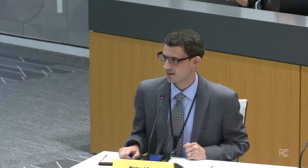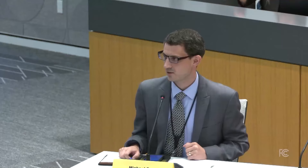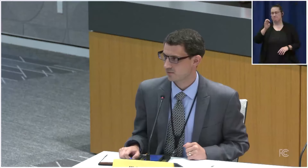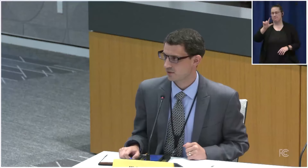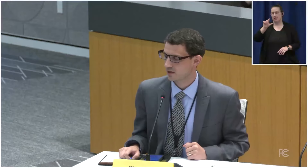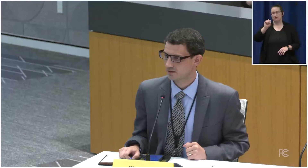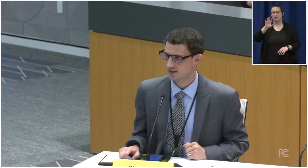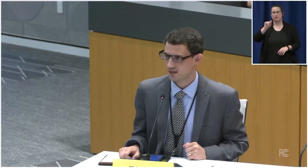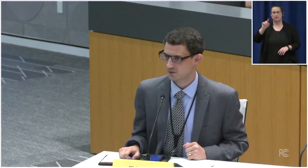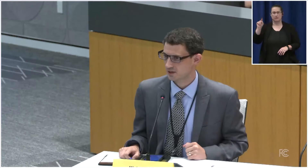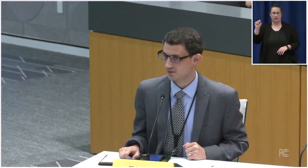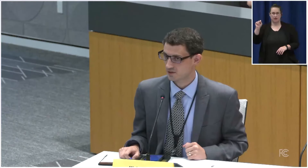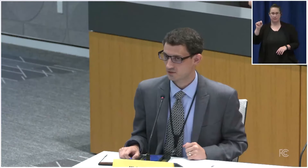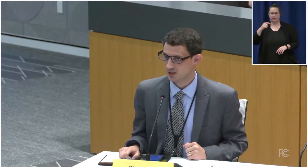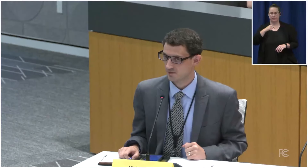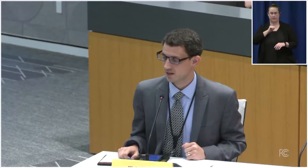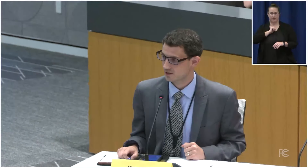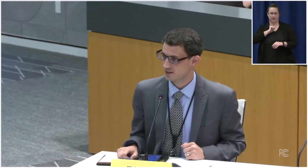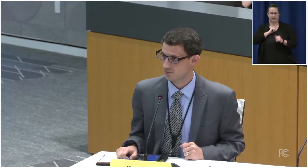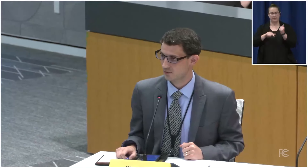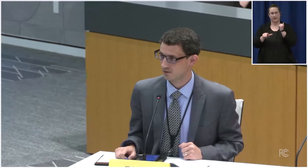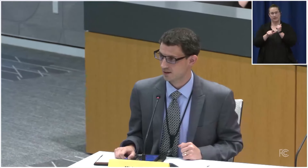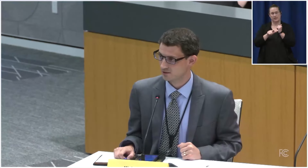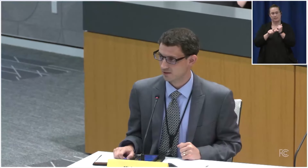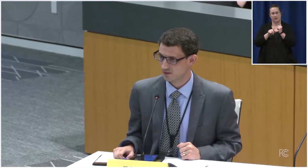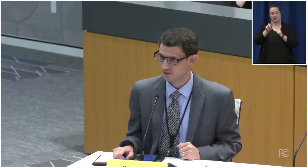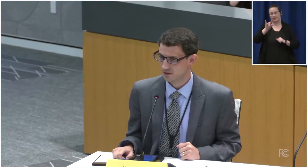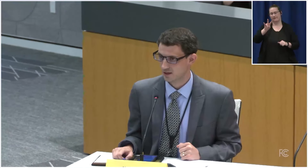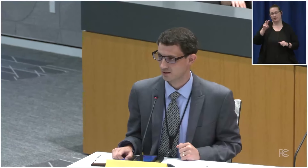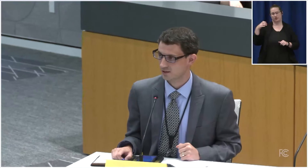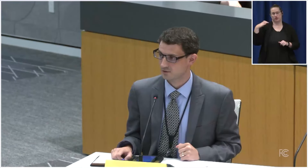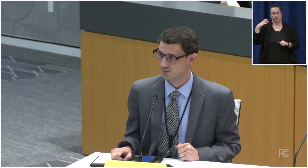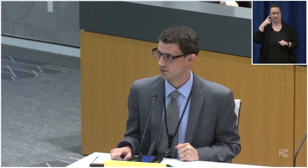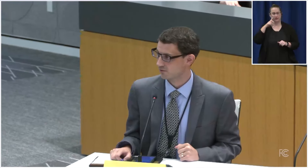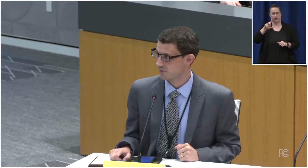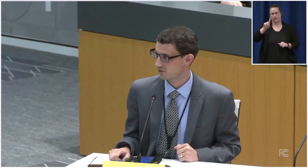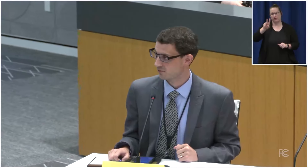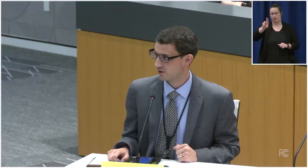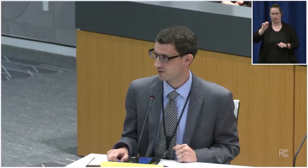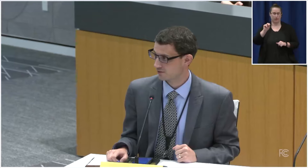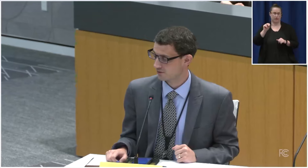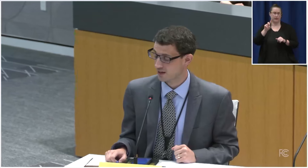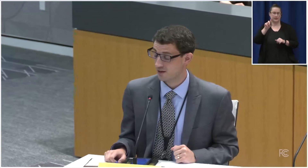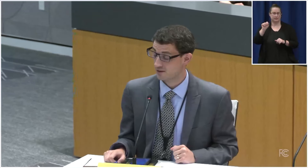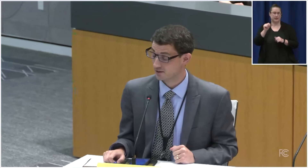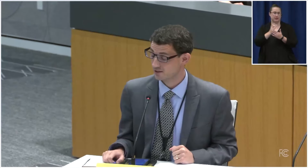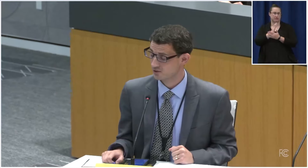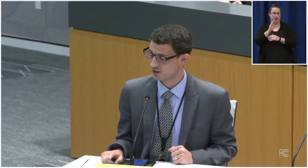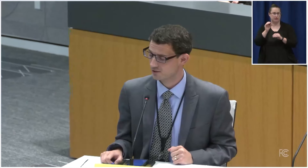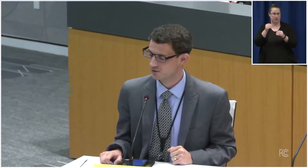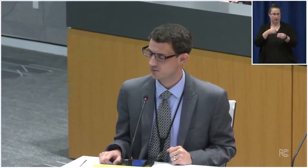ADJUSTED THERE WE GO. GOOD AFTERNOON, EVERYONE. MY NAME IS MICHAEL SCOTT.